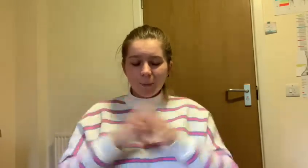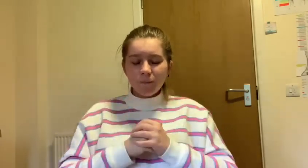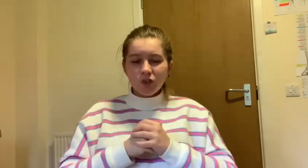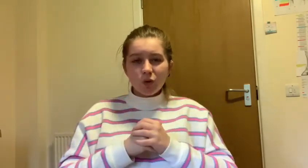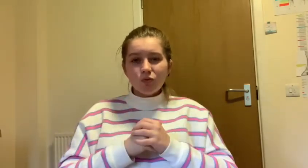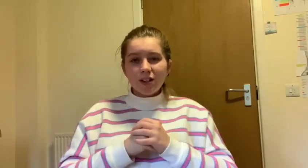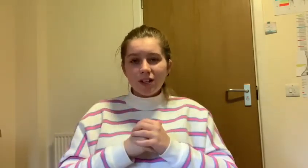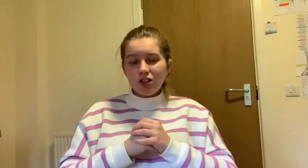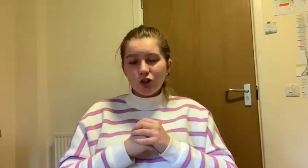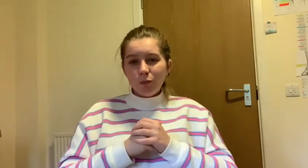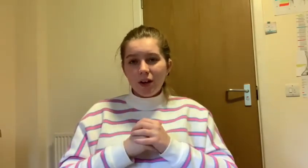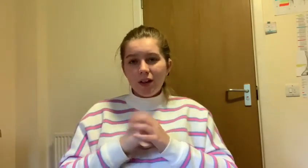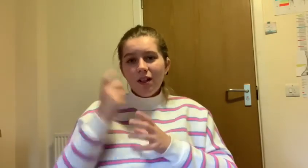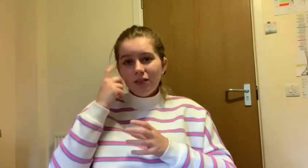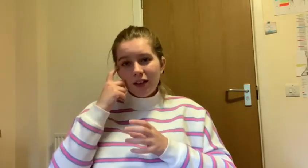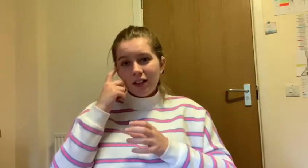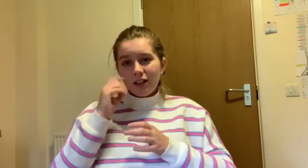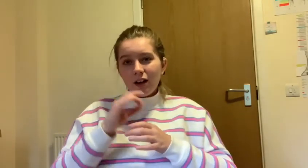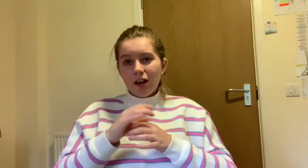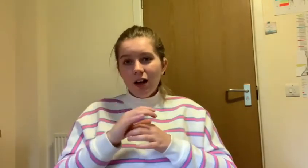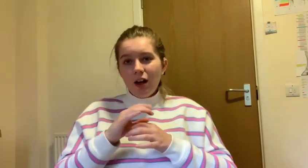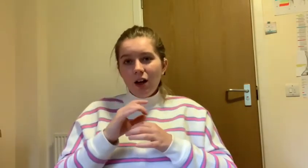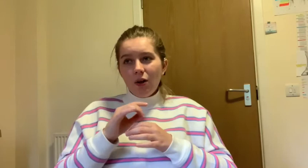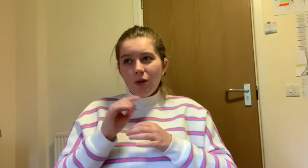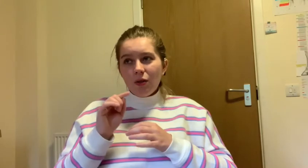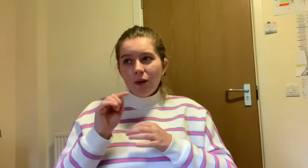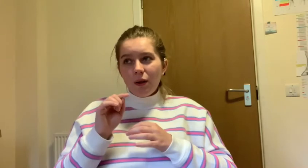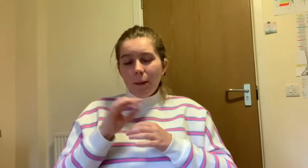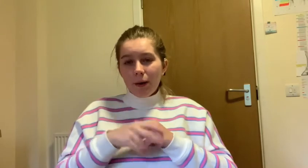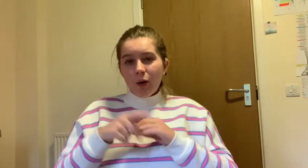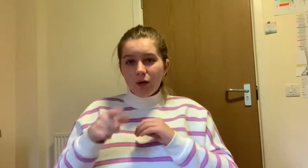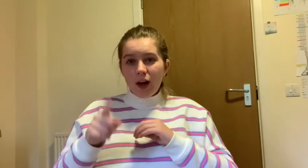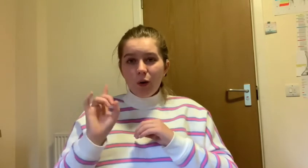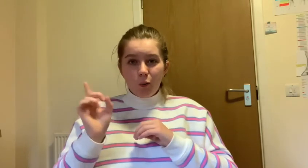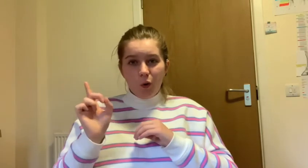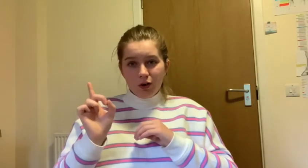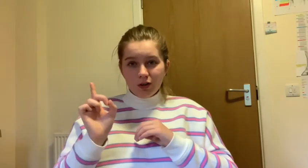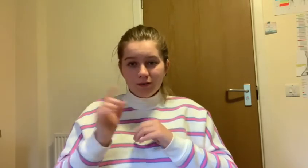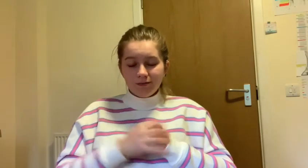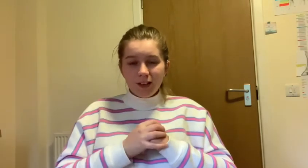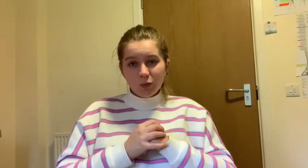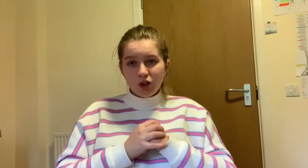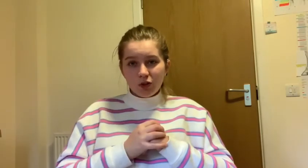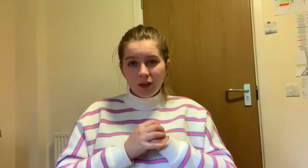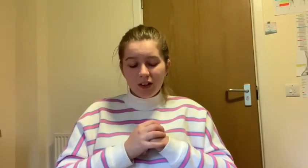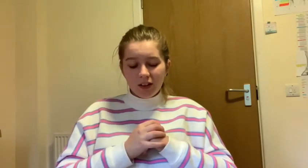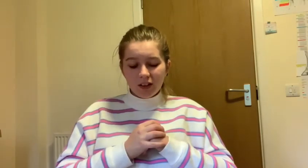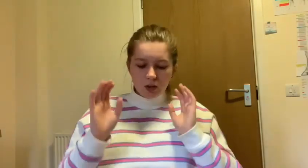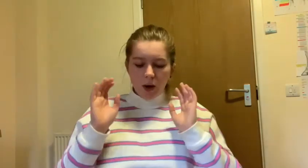So really it should have been "Think about that what?" That's what it should have been I think.